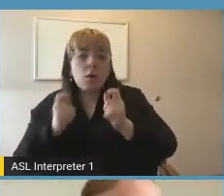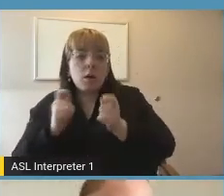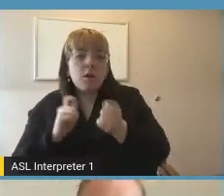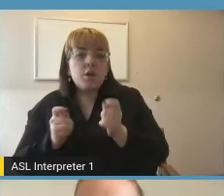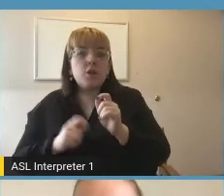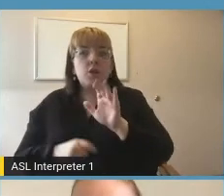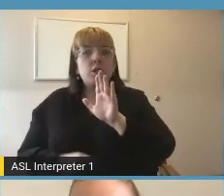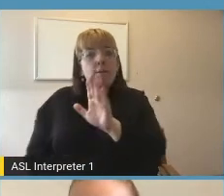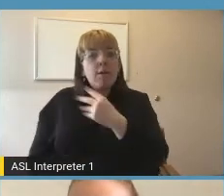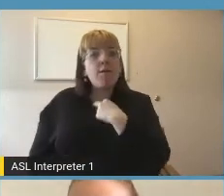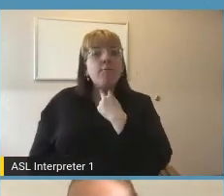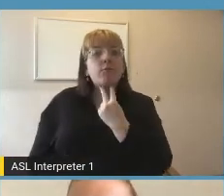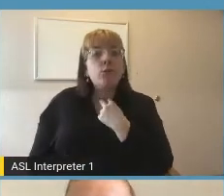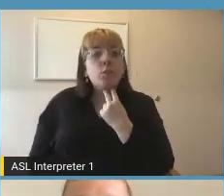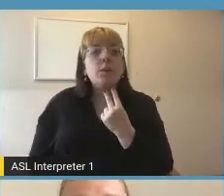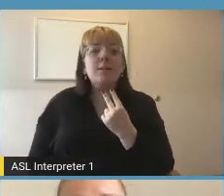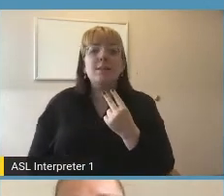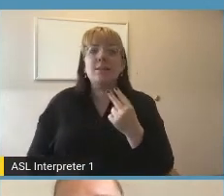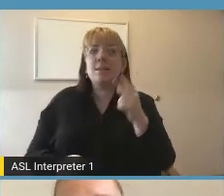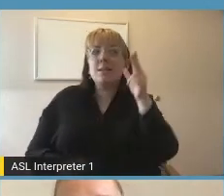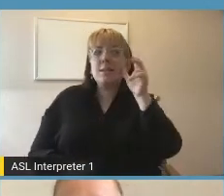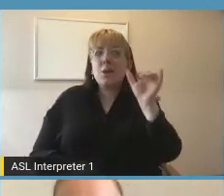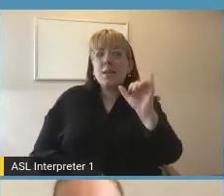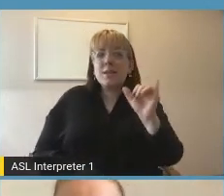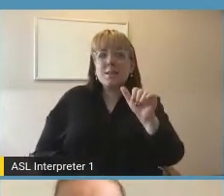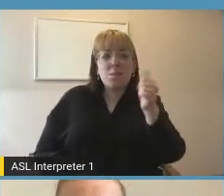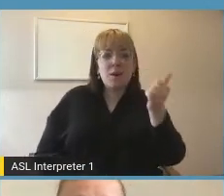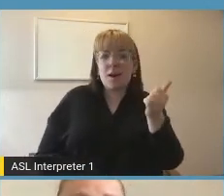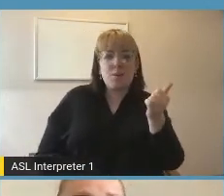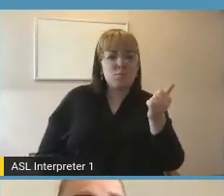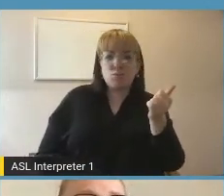trying to make them sound like someone else and we are never changing their meaning. So